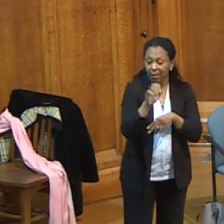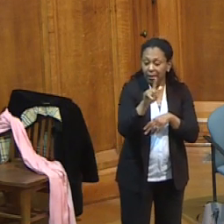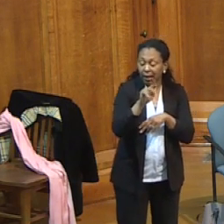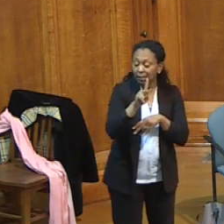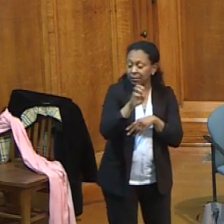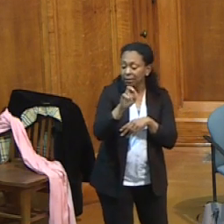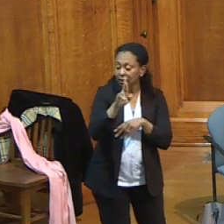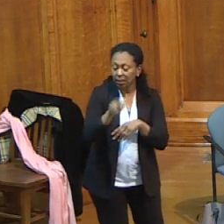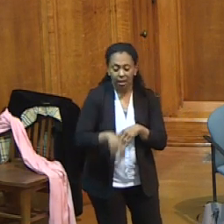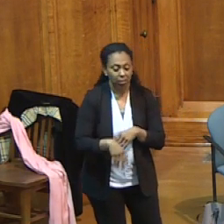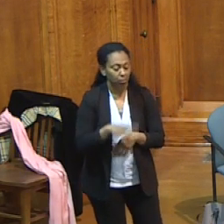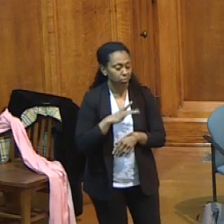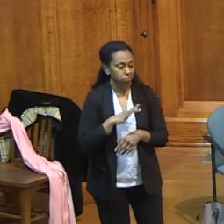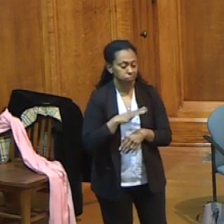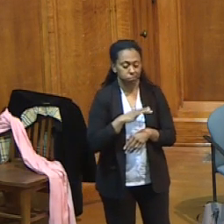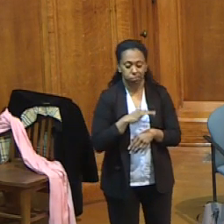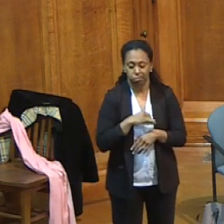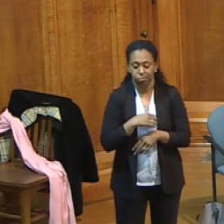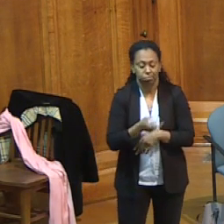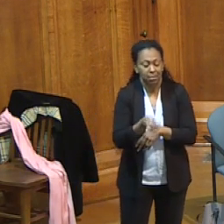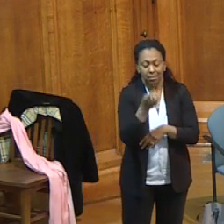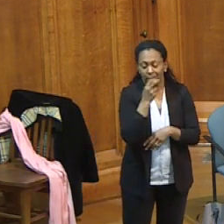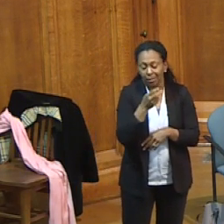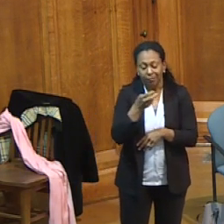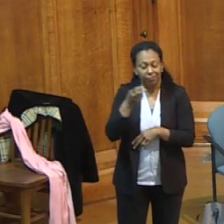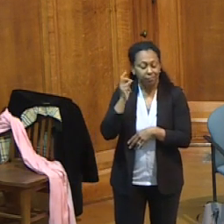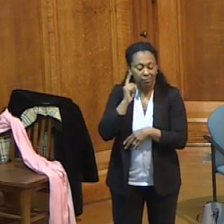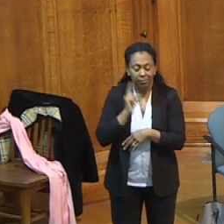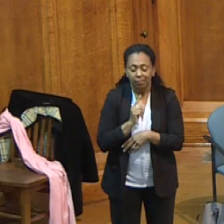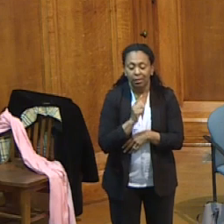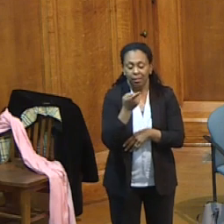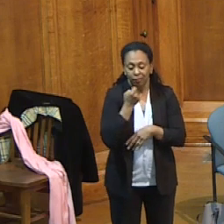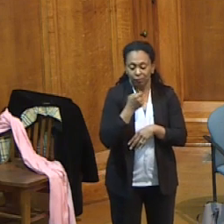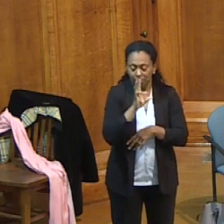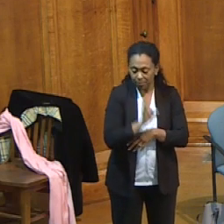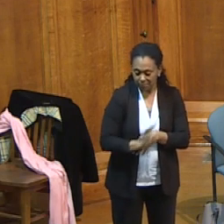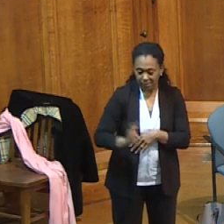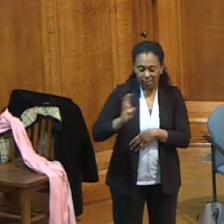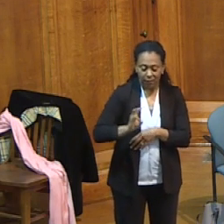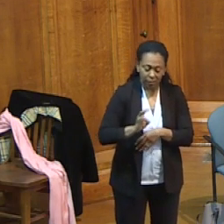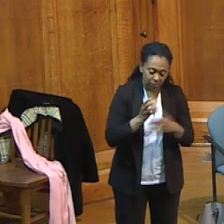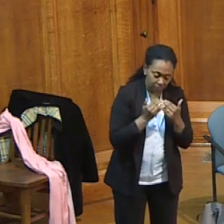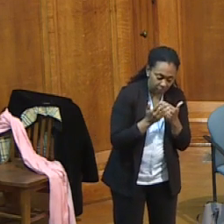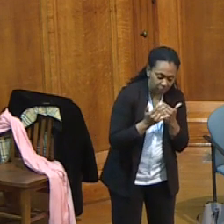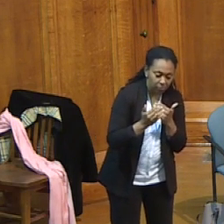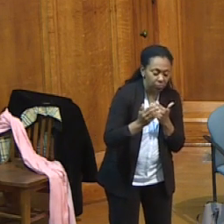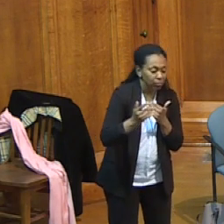She was Deaf and Blind from the age of about seven and she got all the way through Radcliffe